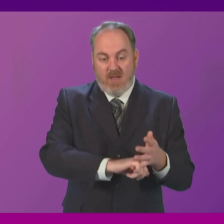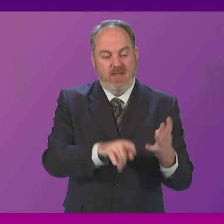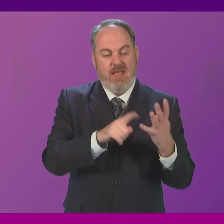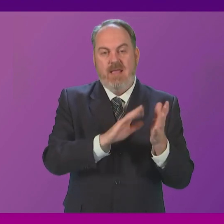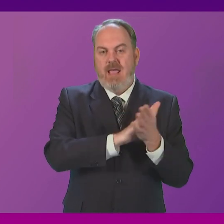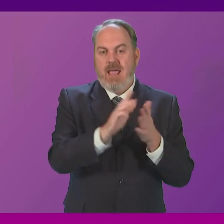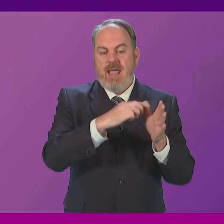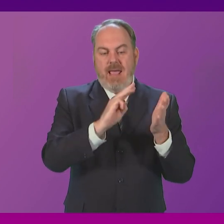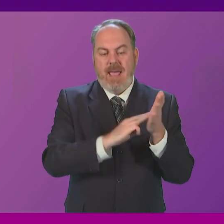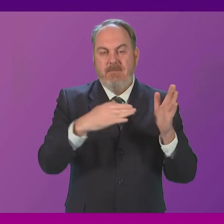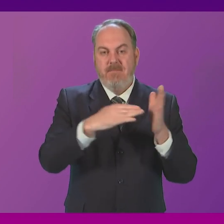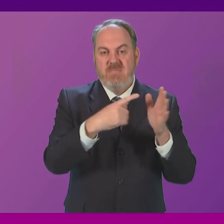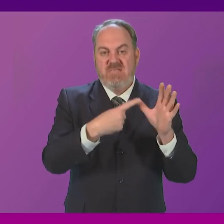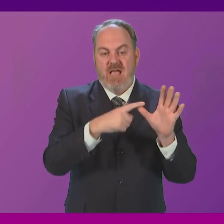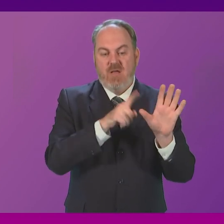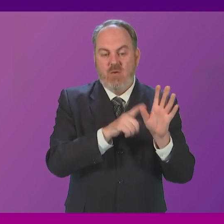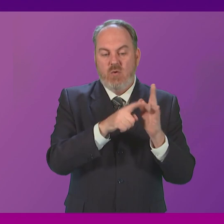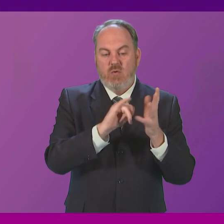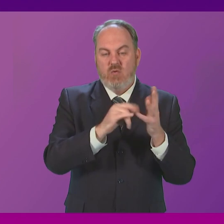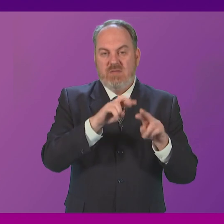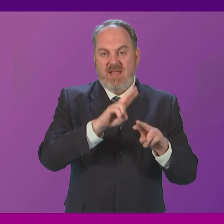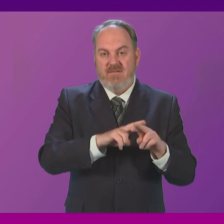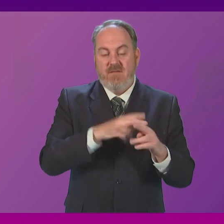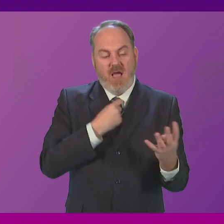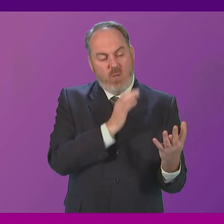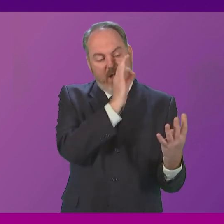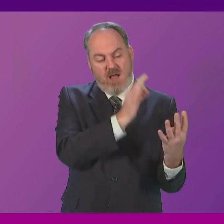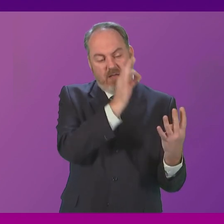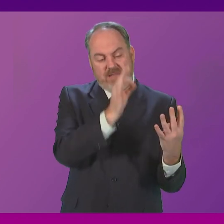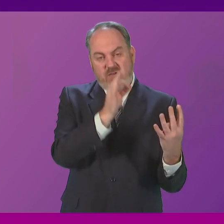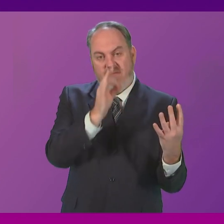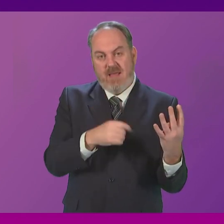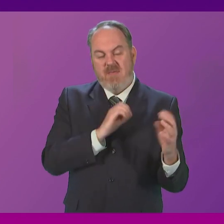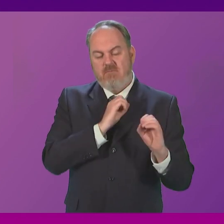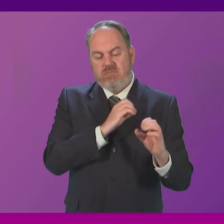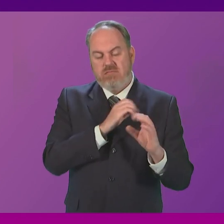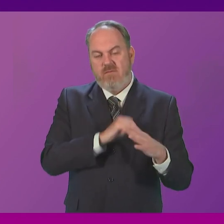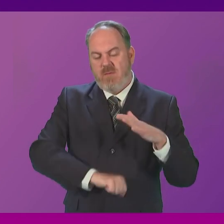I will ask each nominee to speak in support of their candidacy, for up to five minutes.